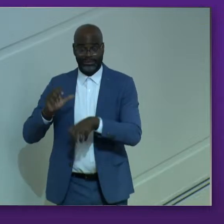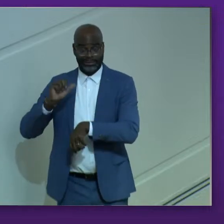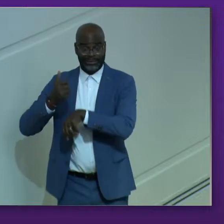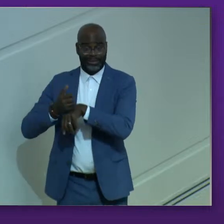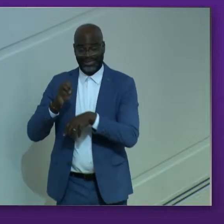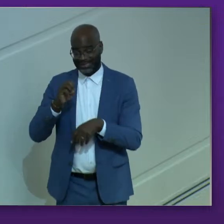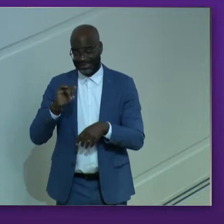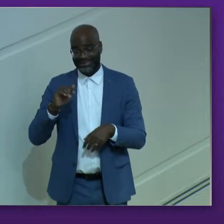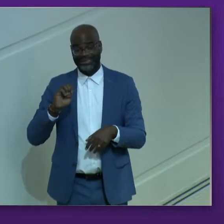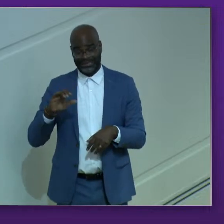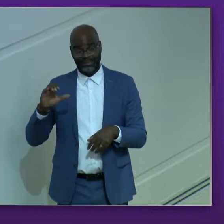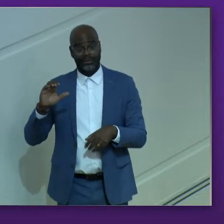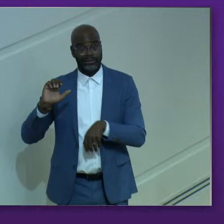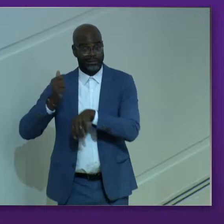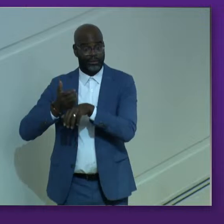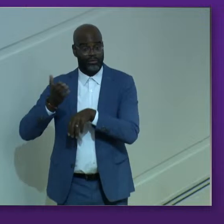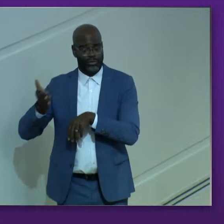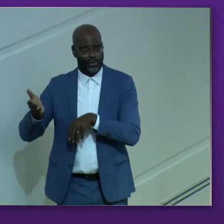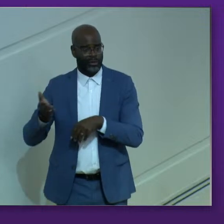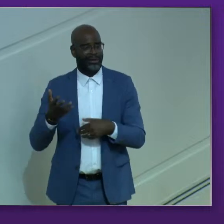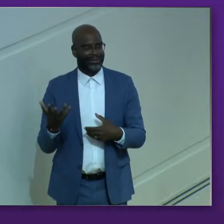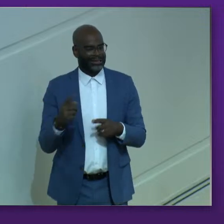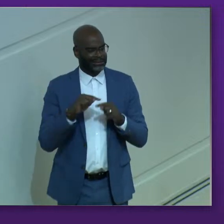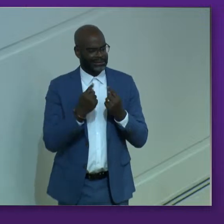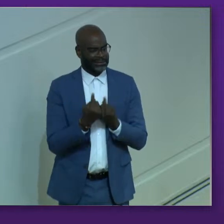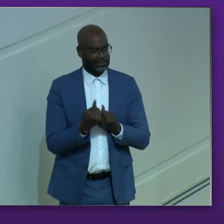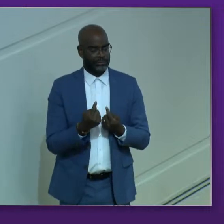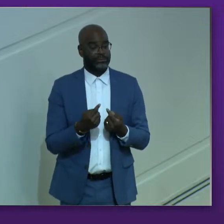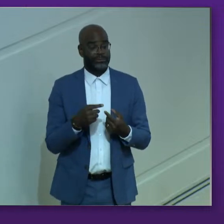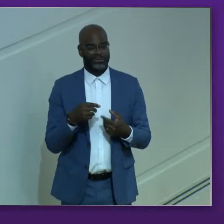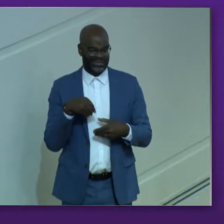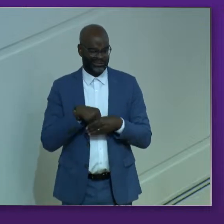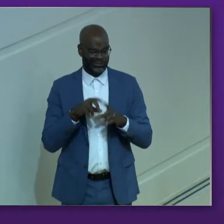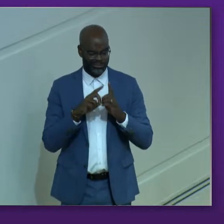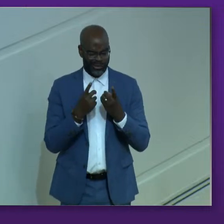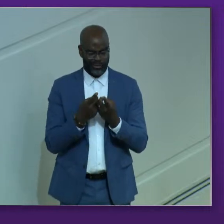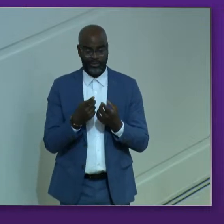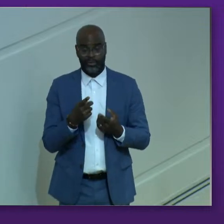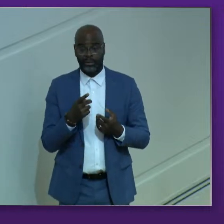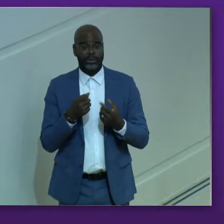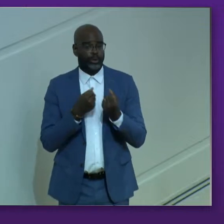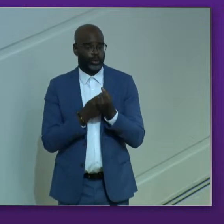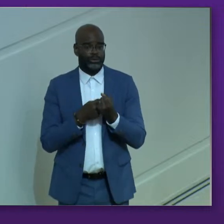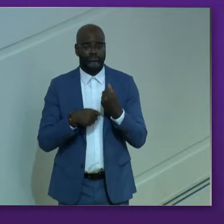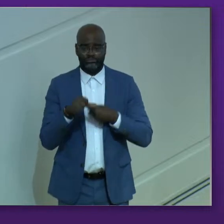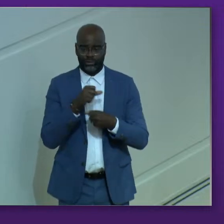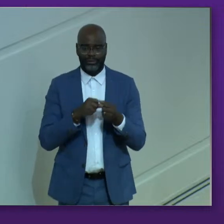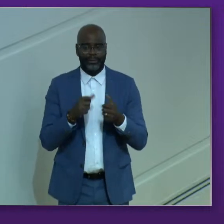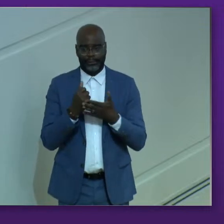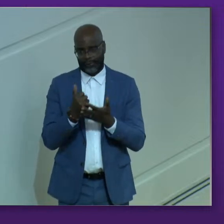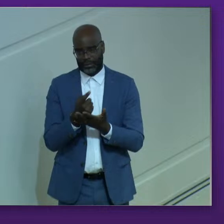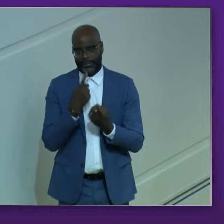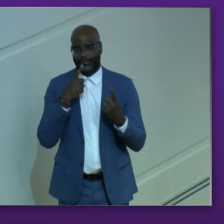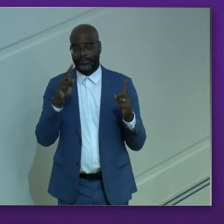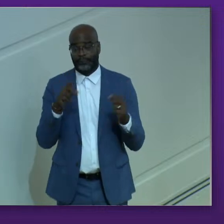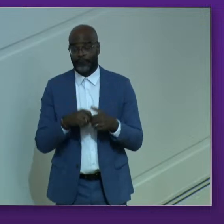COMMUNITY MEMBERS TO HELP THEM